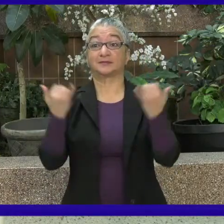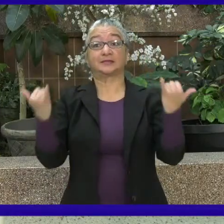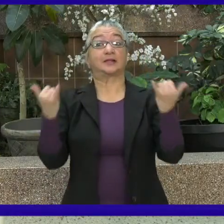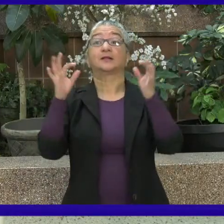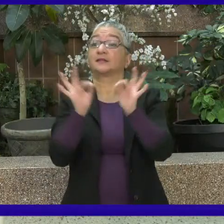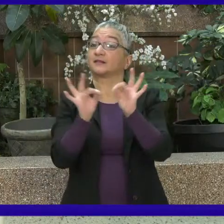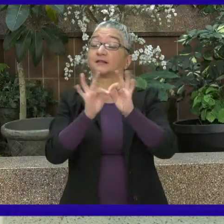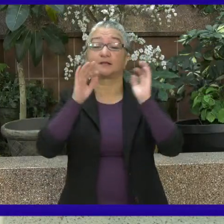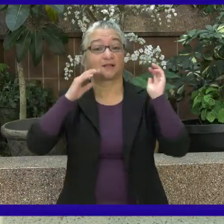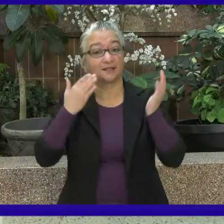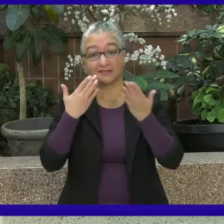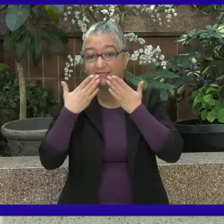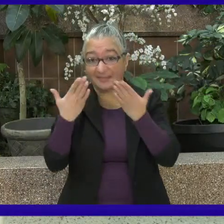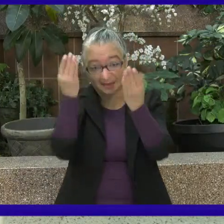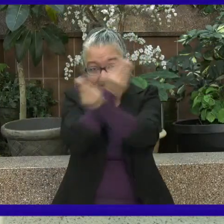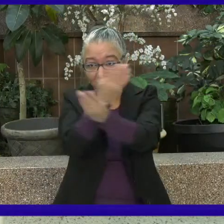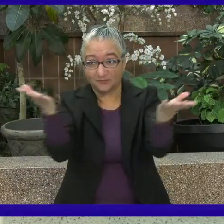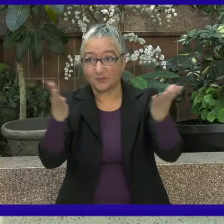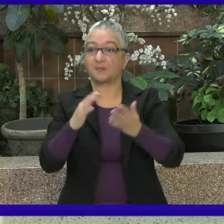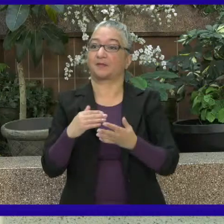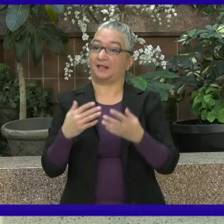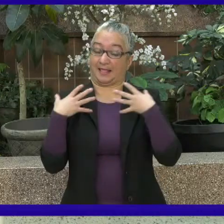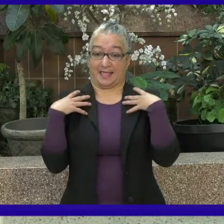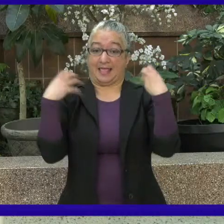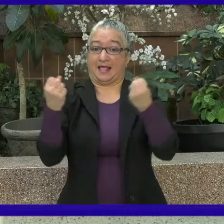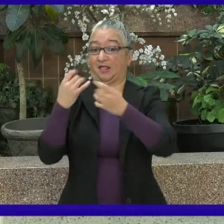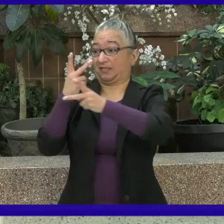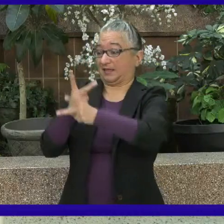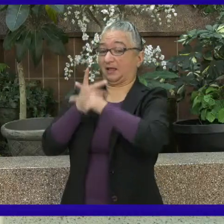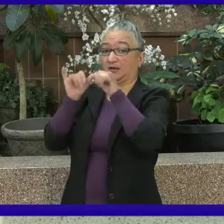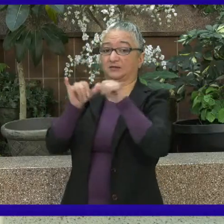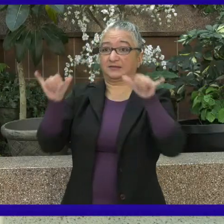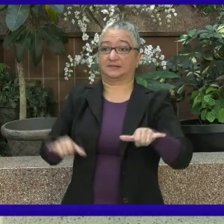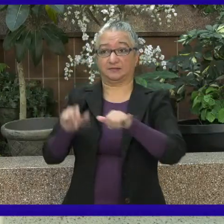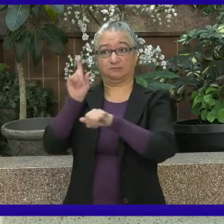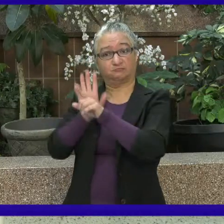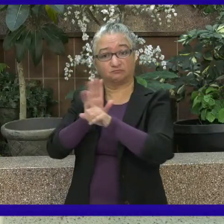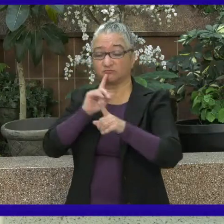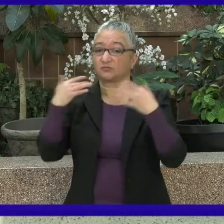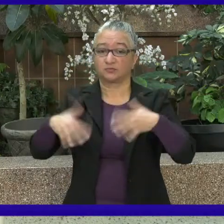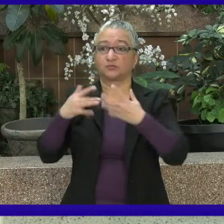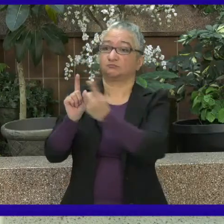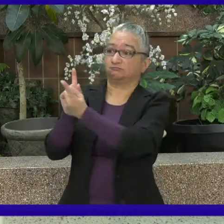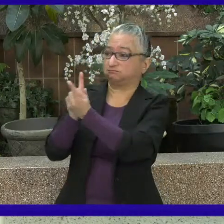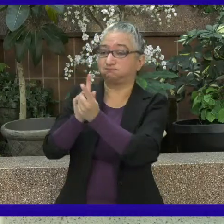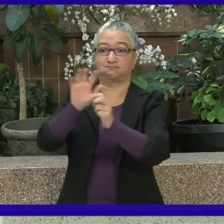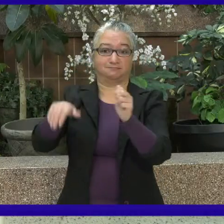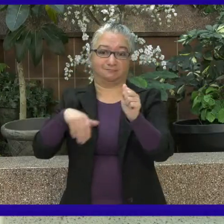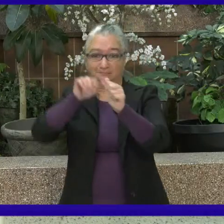line and those who make it all work behind the scenes their commitment is commendable and they're